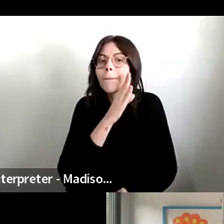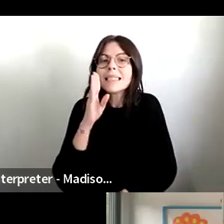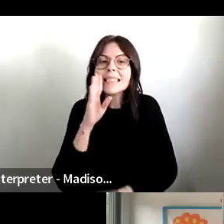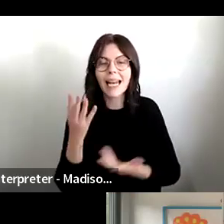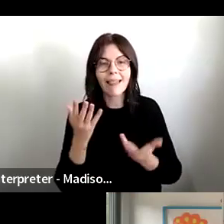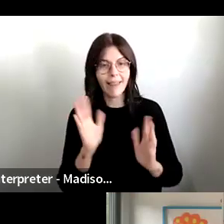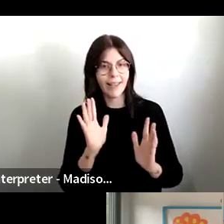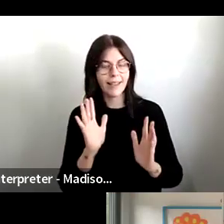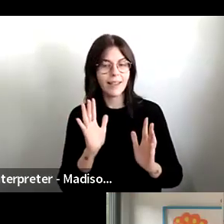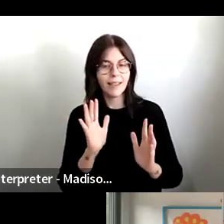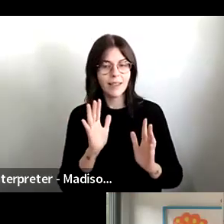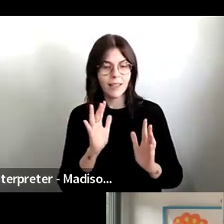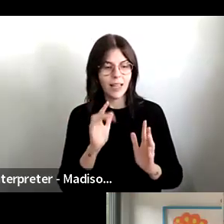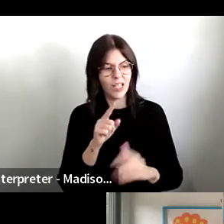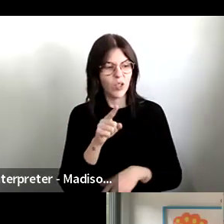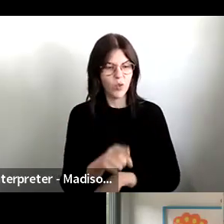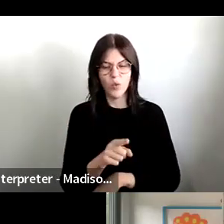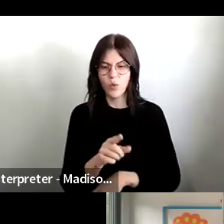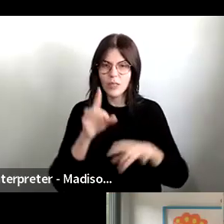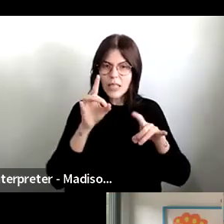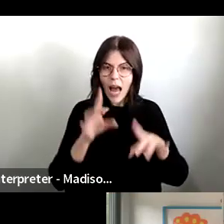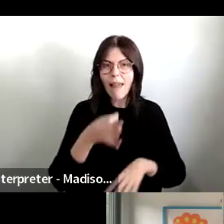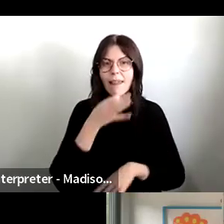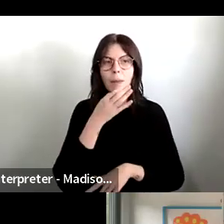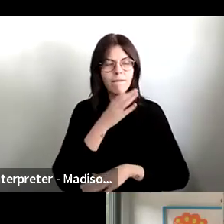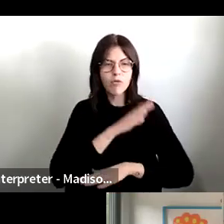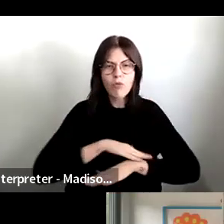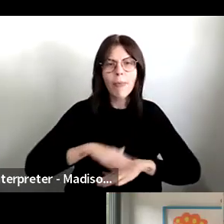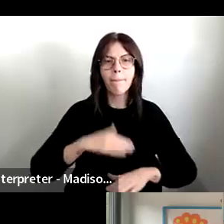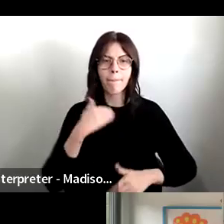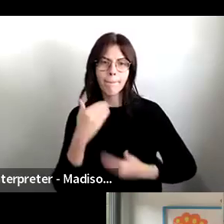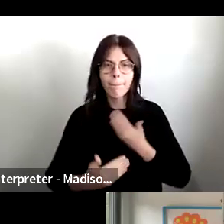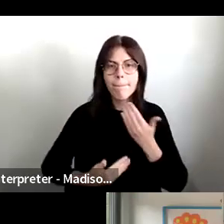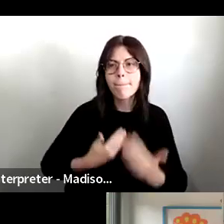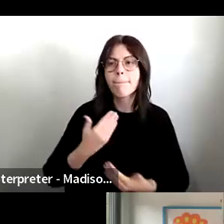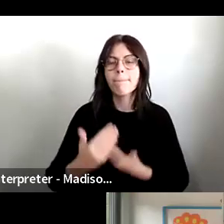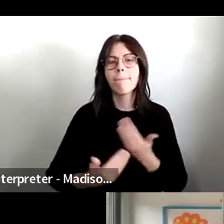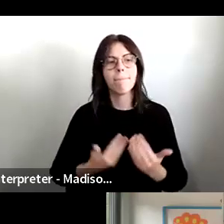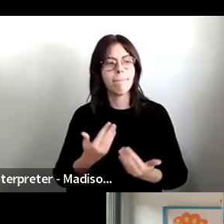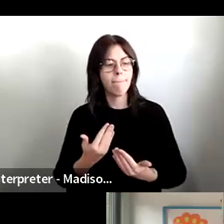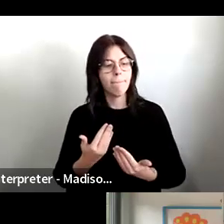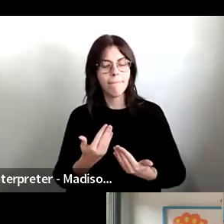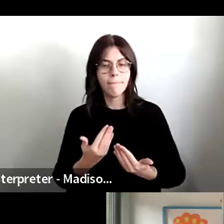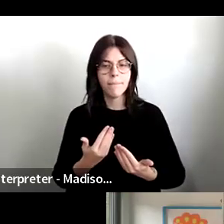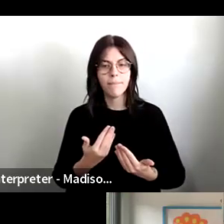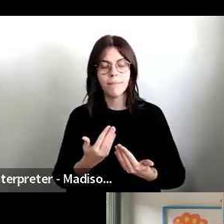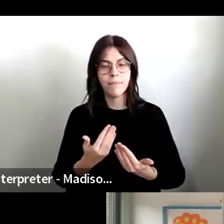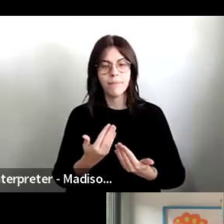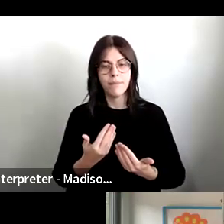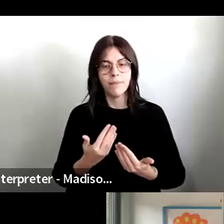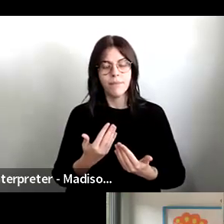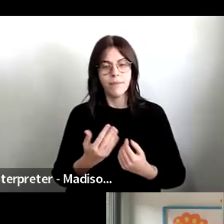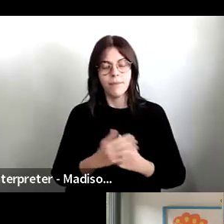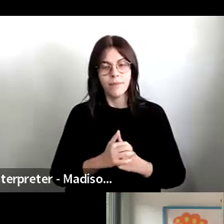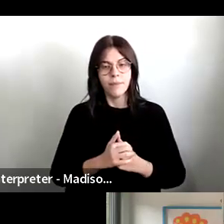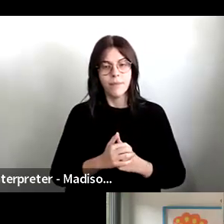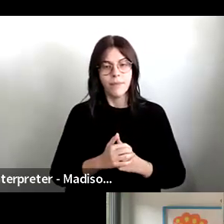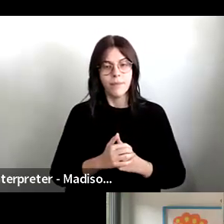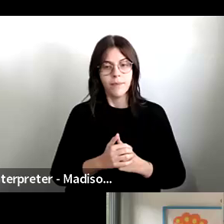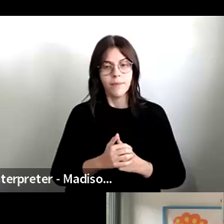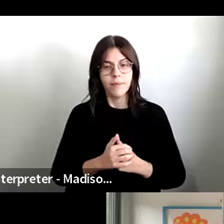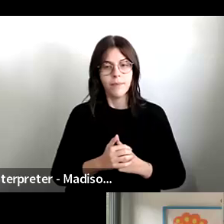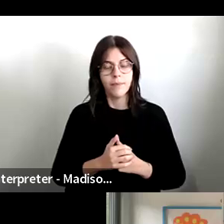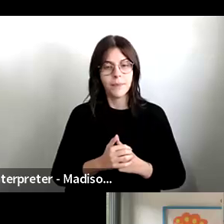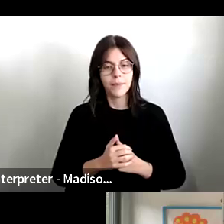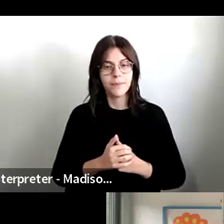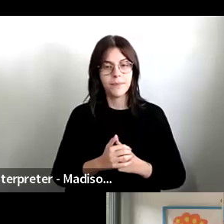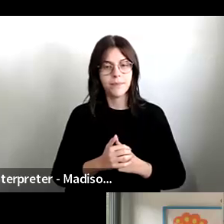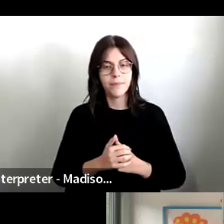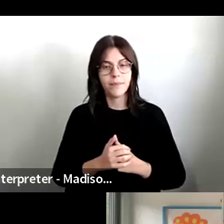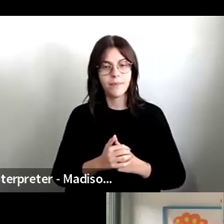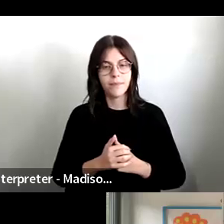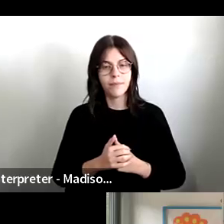kind of get into a little bit of a rhythm, I guess, where you kind of learn how to read and